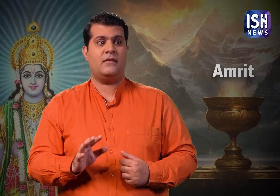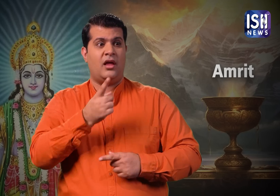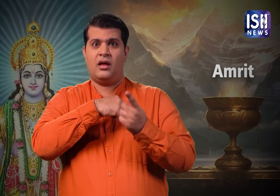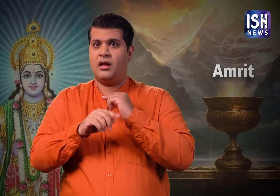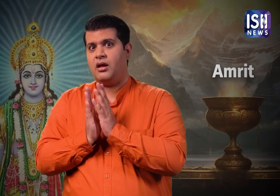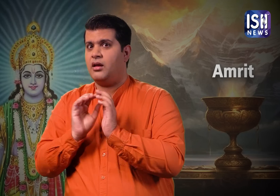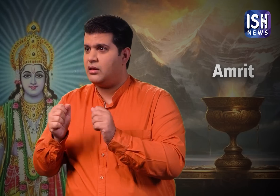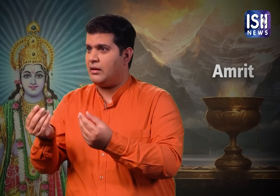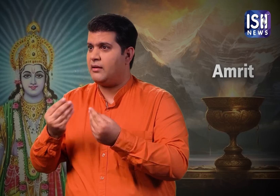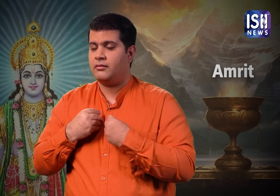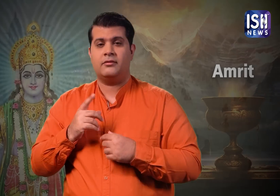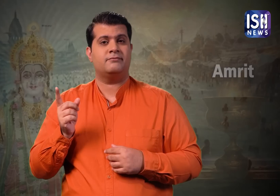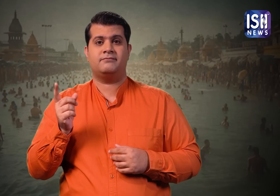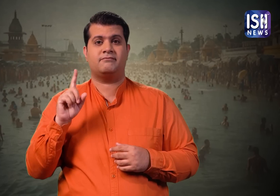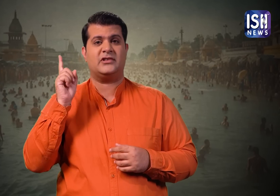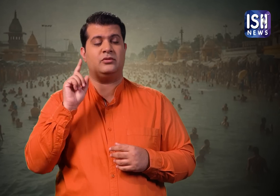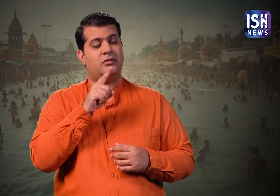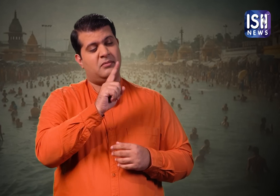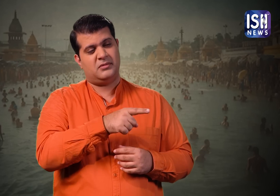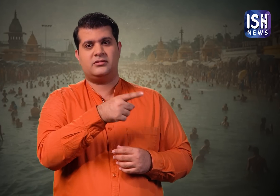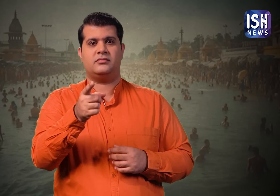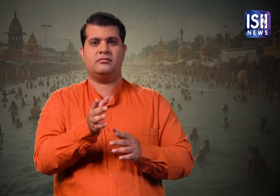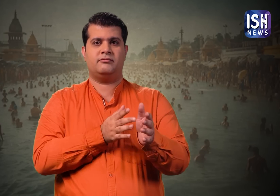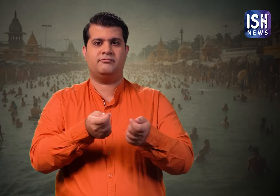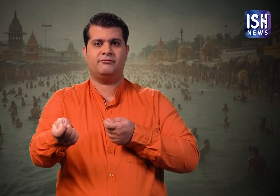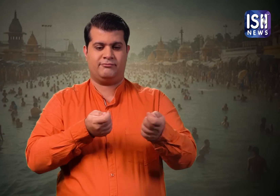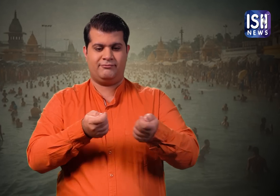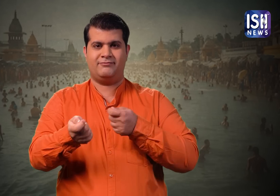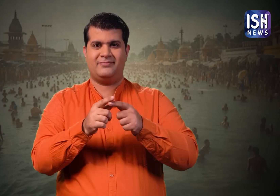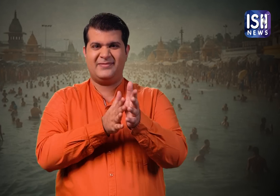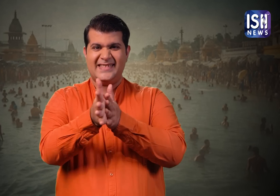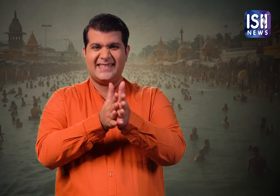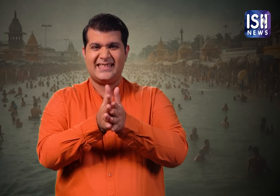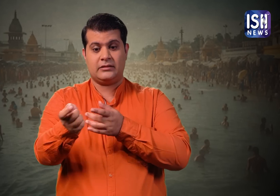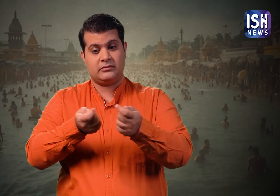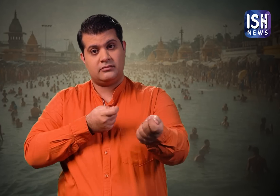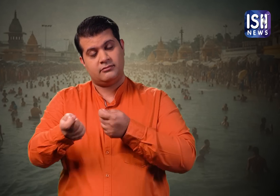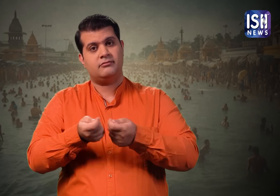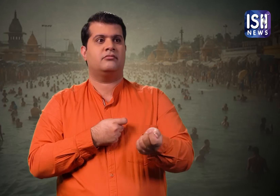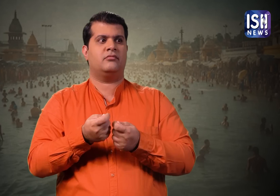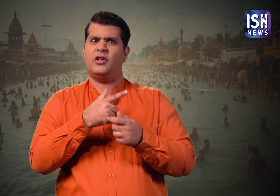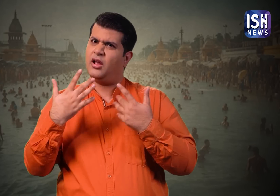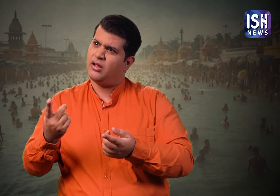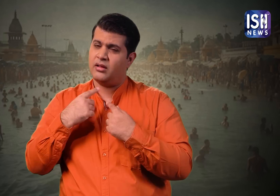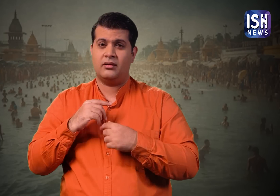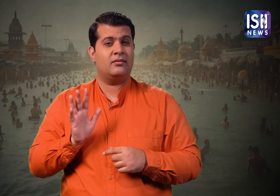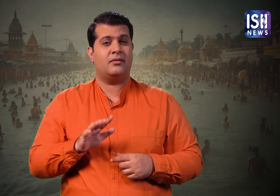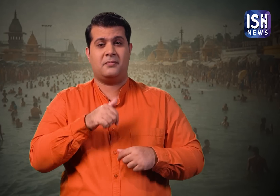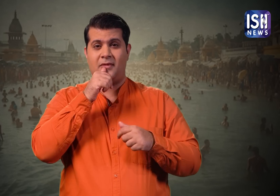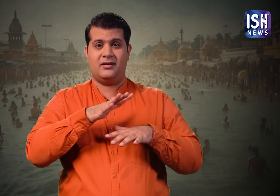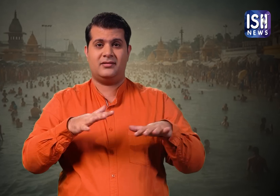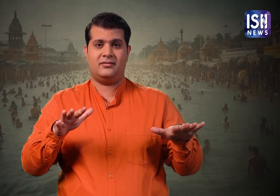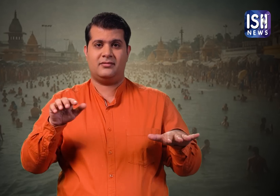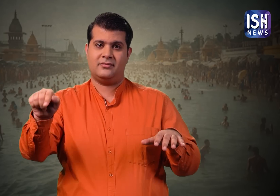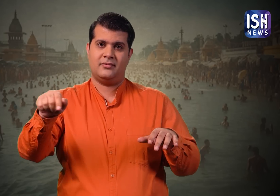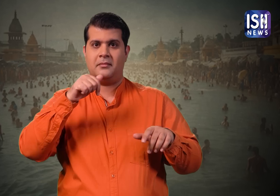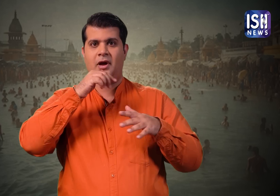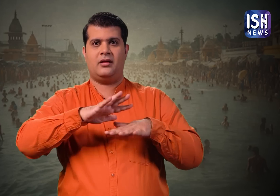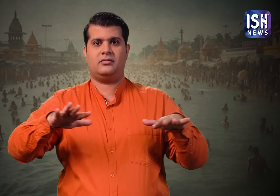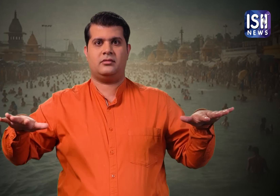The Devatas requested for the Amrit, but Lord Vishnu said, for that, they will have to churn the ocean, known as 'Samudramanthan'.